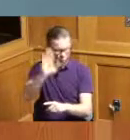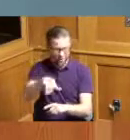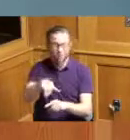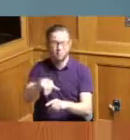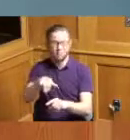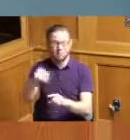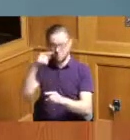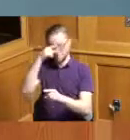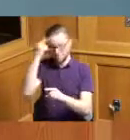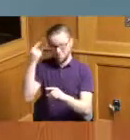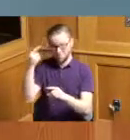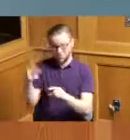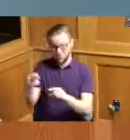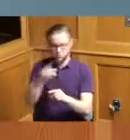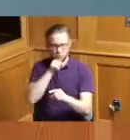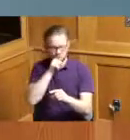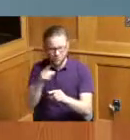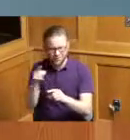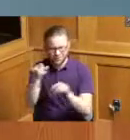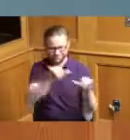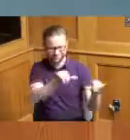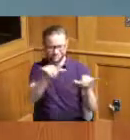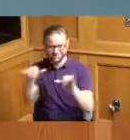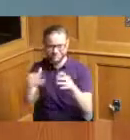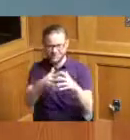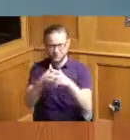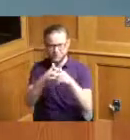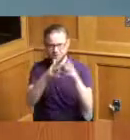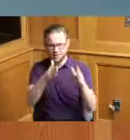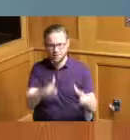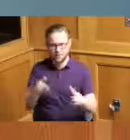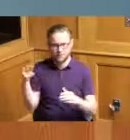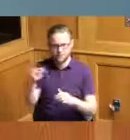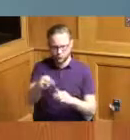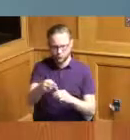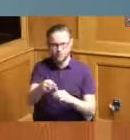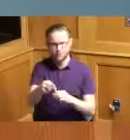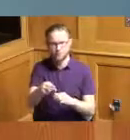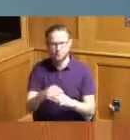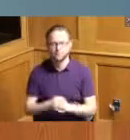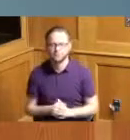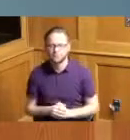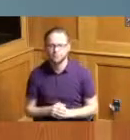actually American history there are so many inventions and I'll be talking about that more